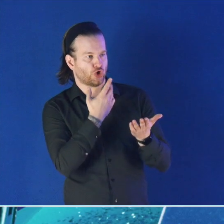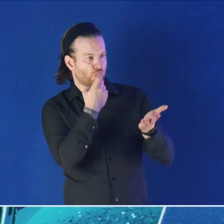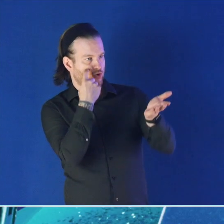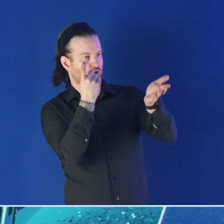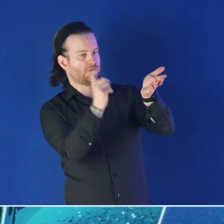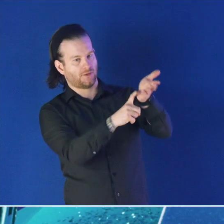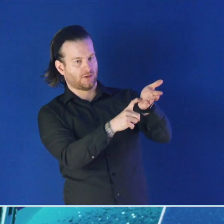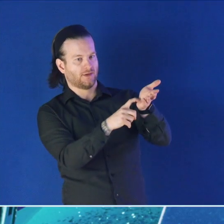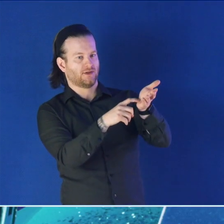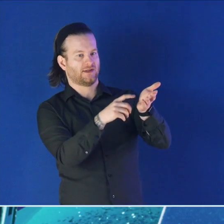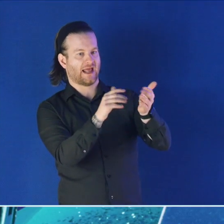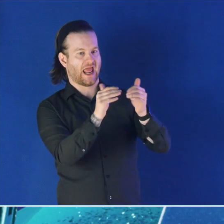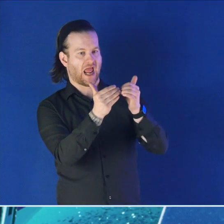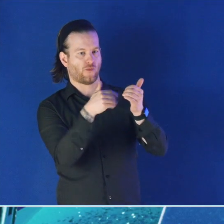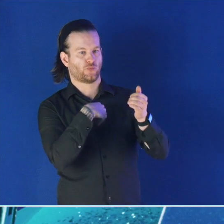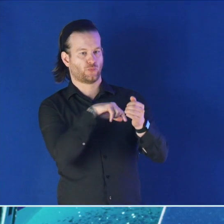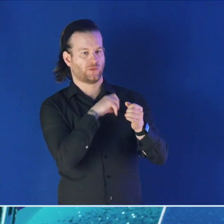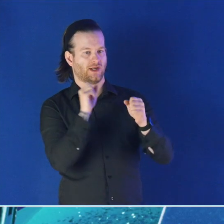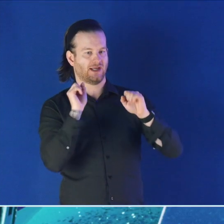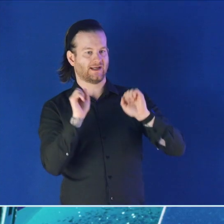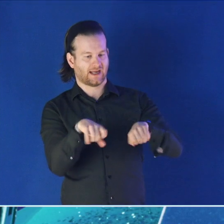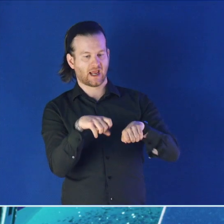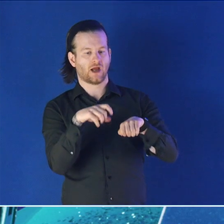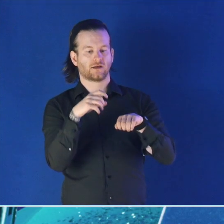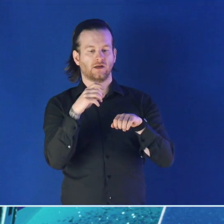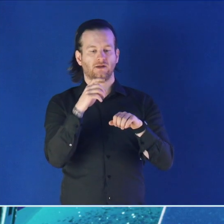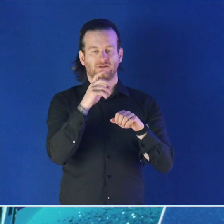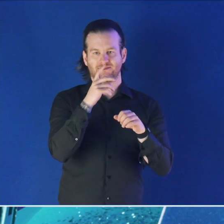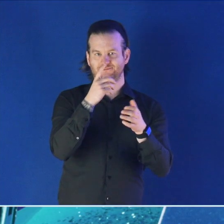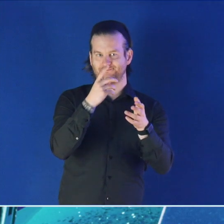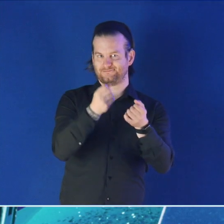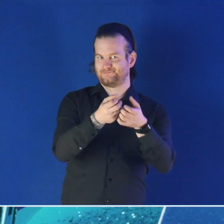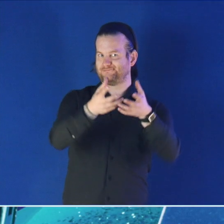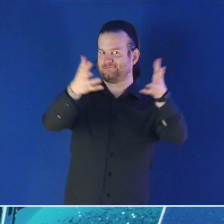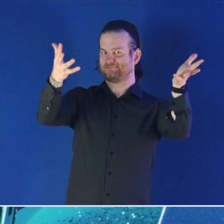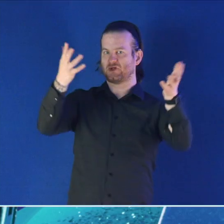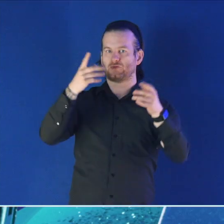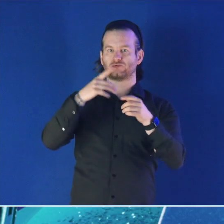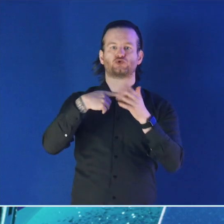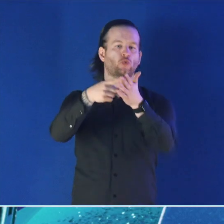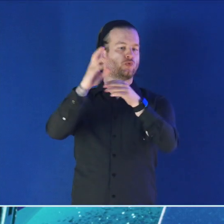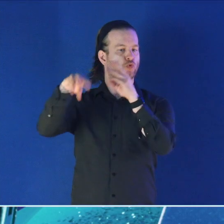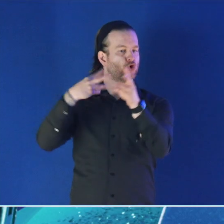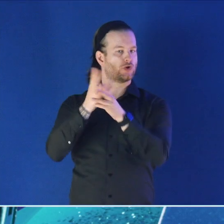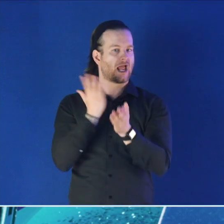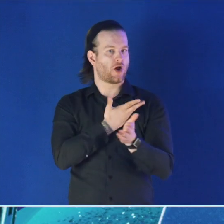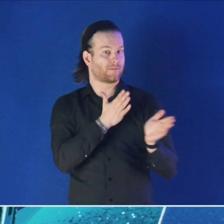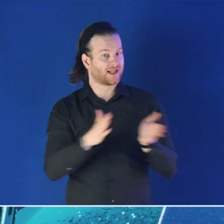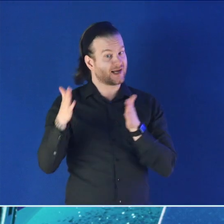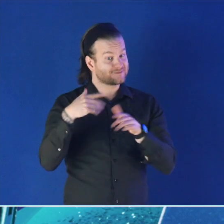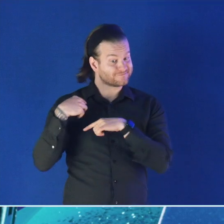And we're only a few weeks away, and you're going to see more about that. It's so exciting. Thank you for sharing.